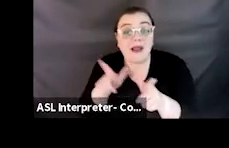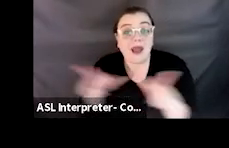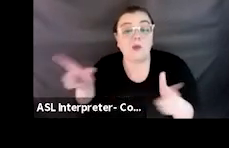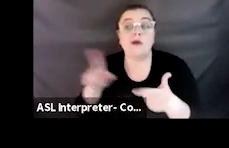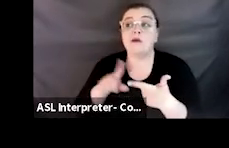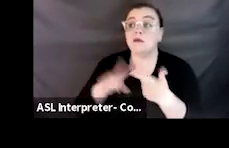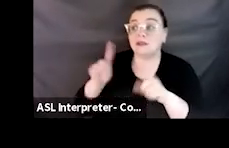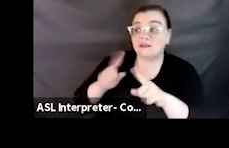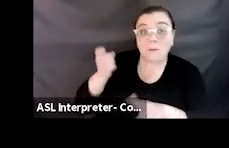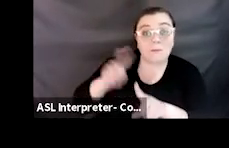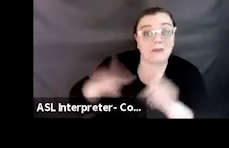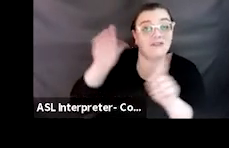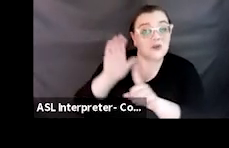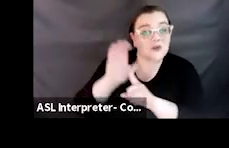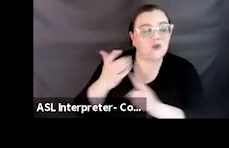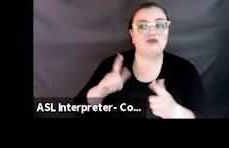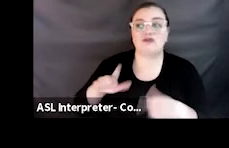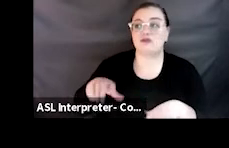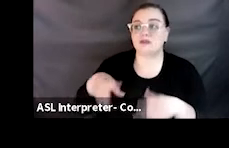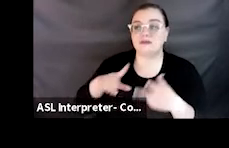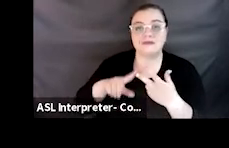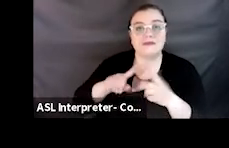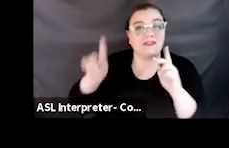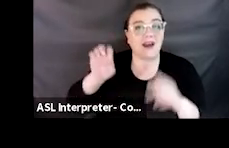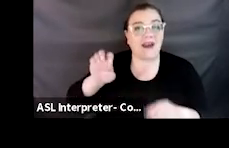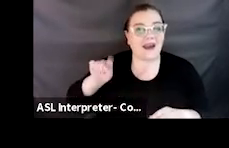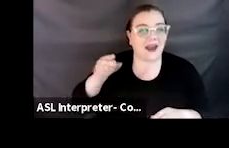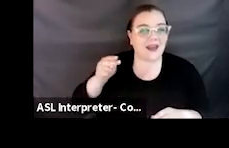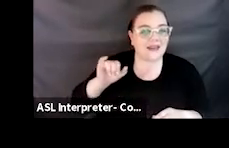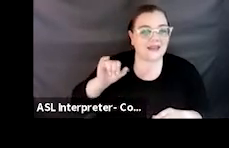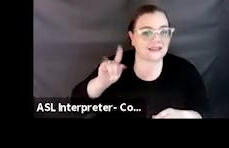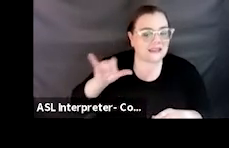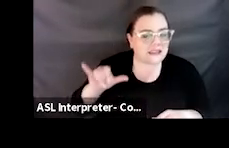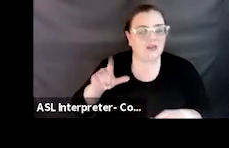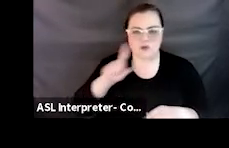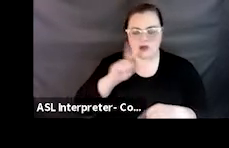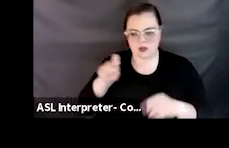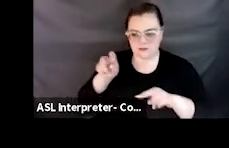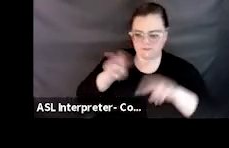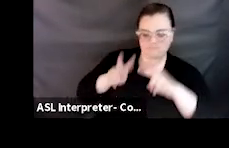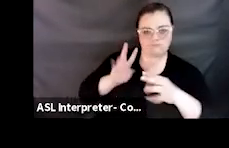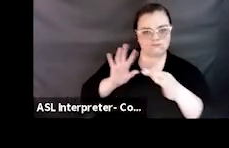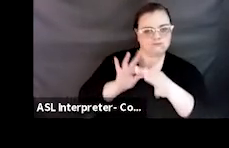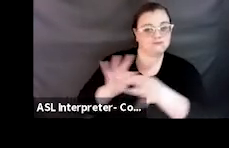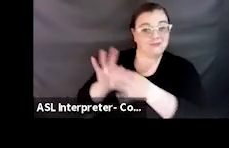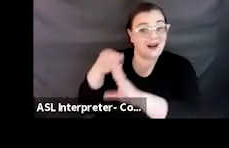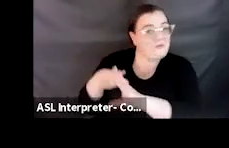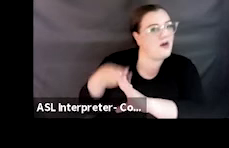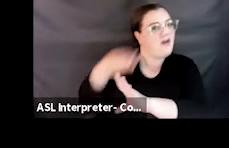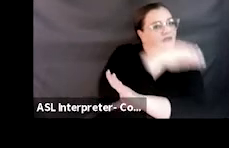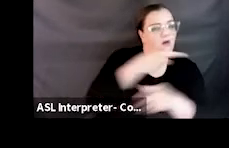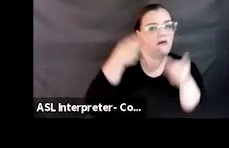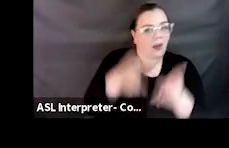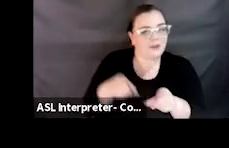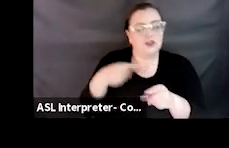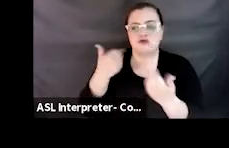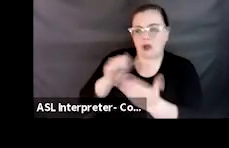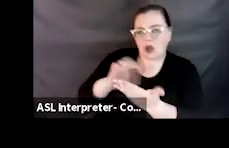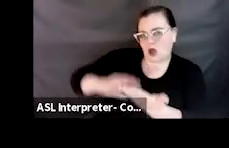Heidi Rosofsky: talks about people who speak languages other than English are from different cultures and ethnicity, and those are connections, you need to make an advance.